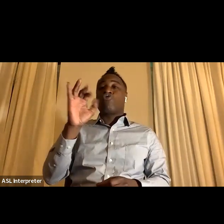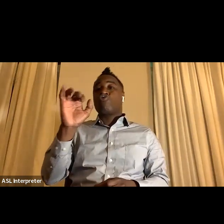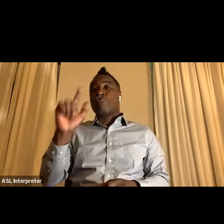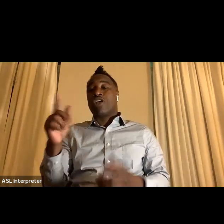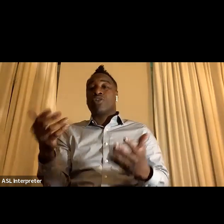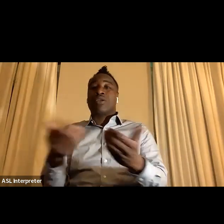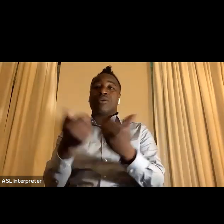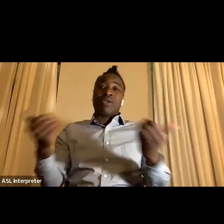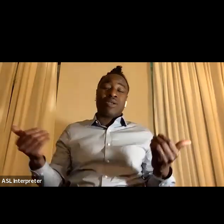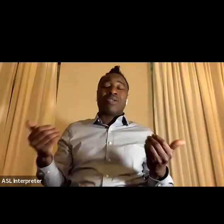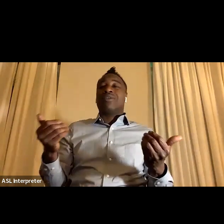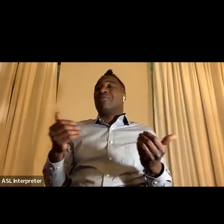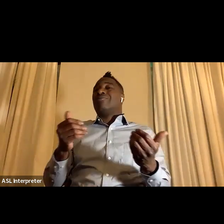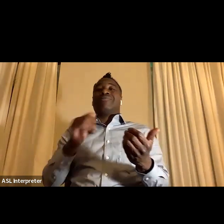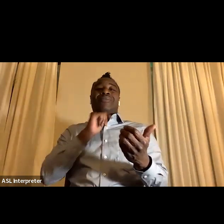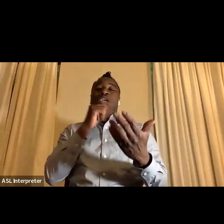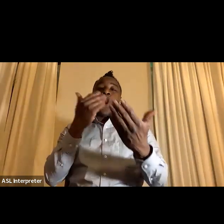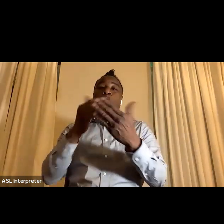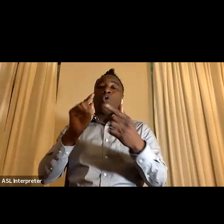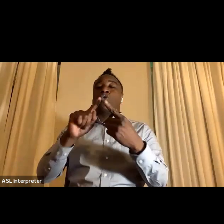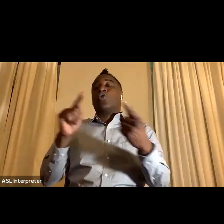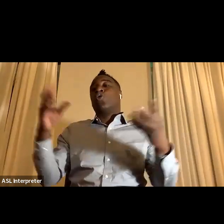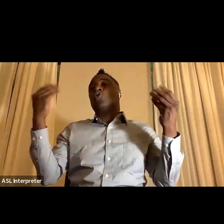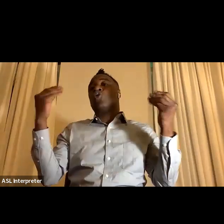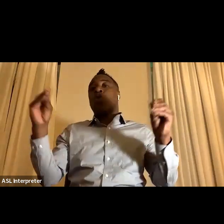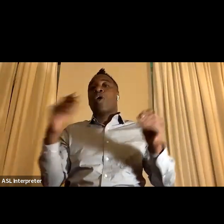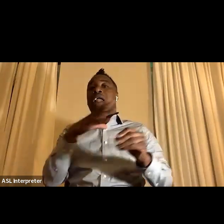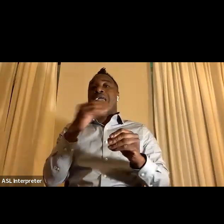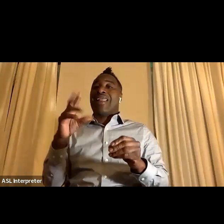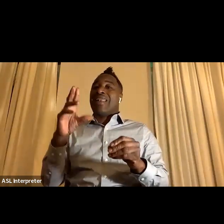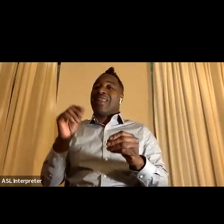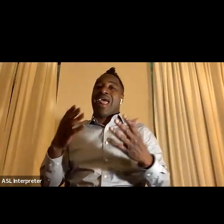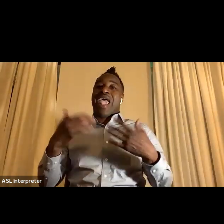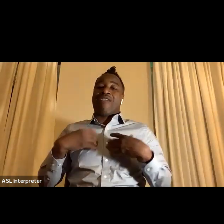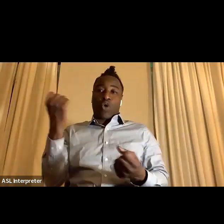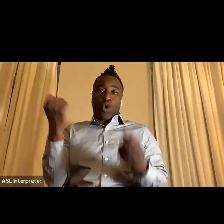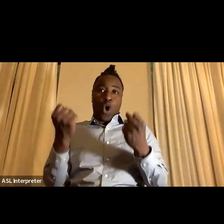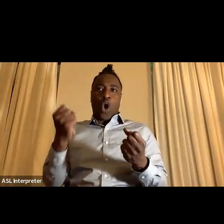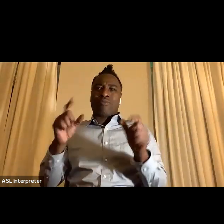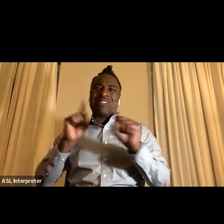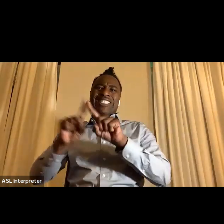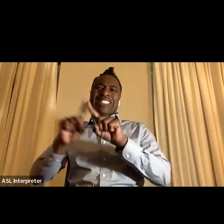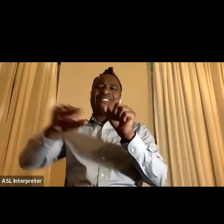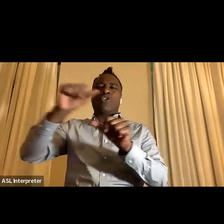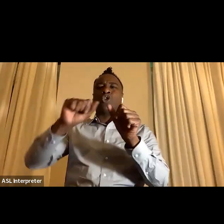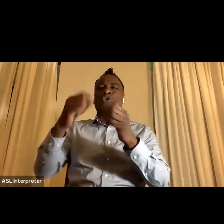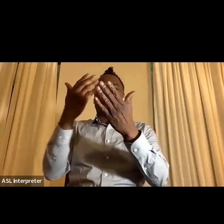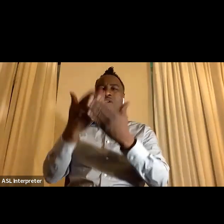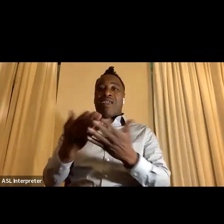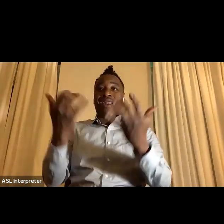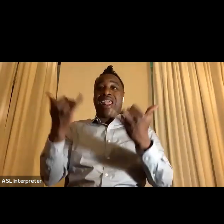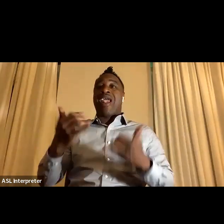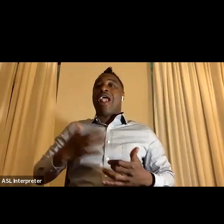and access to vehicles along with various other social factors. I'm not happy to introduce you to one of our partners